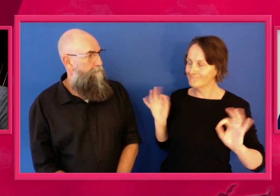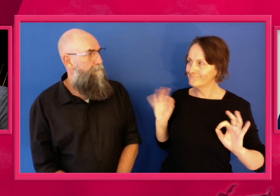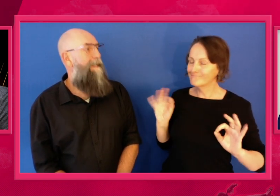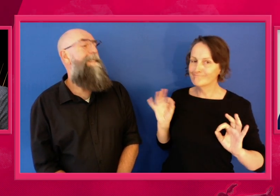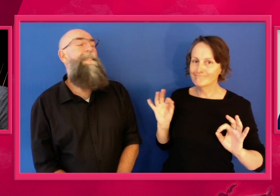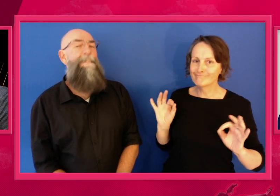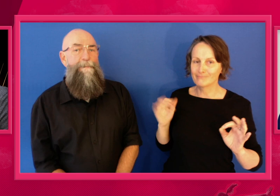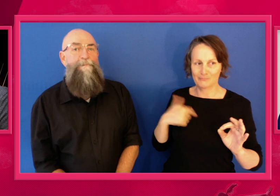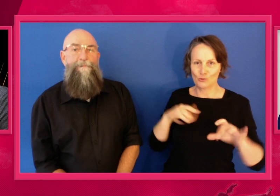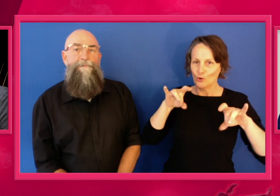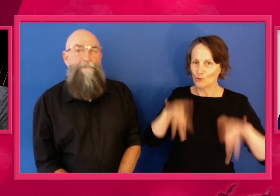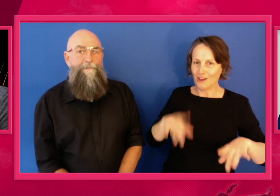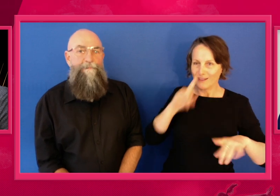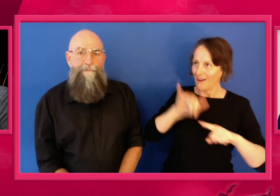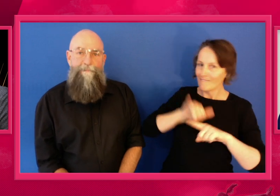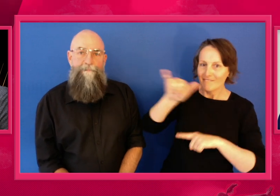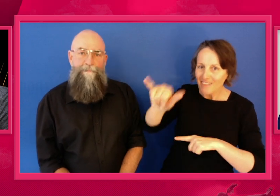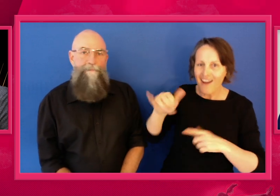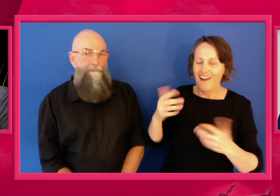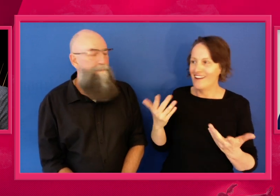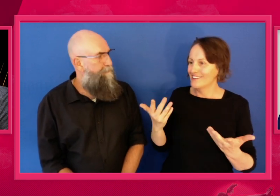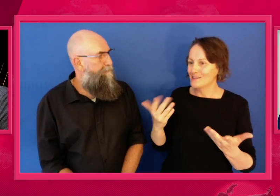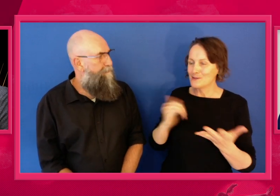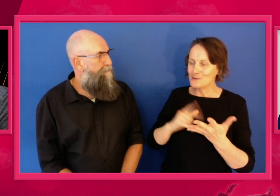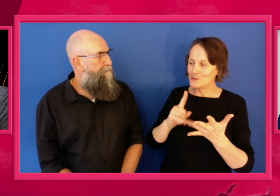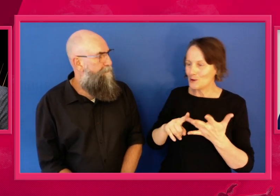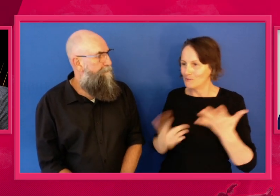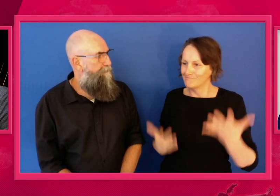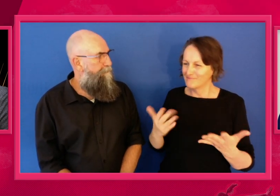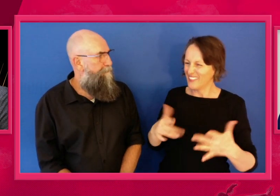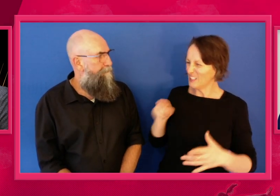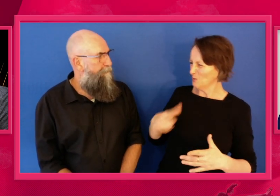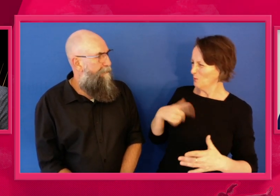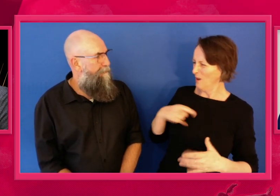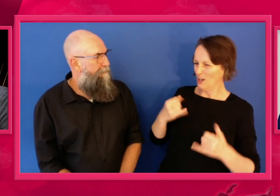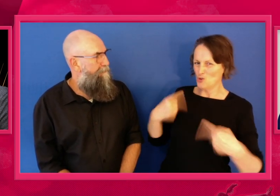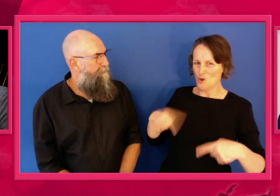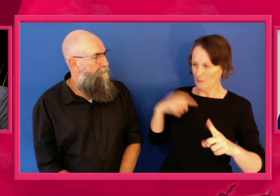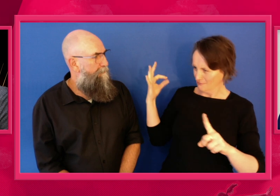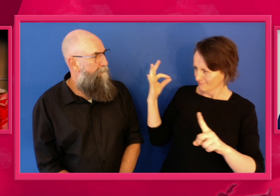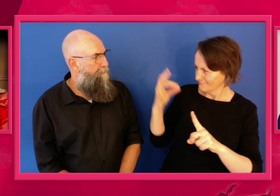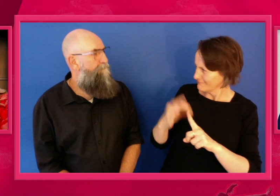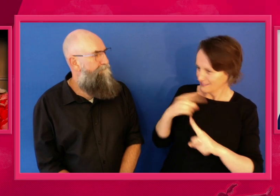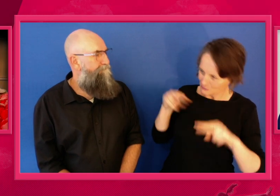So I think that's probably why I was so nervous about it, to be honest.